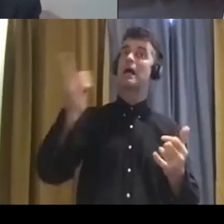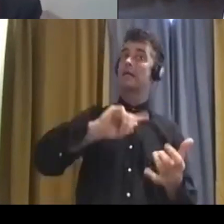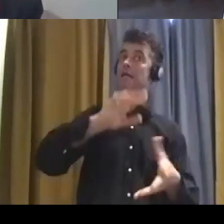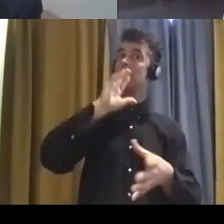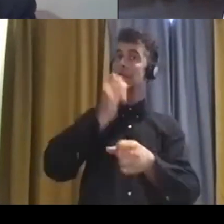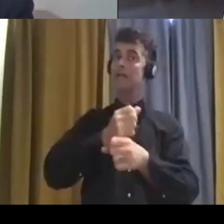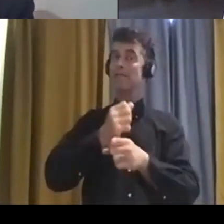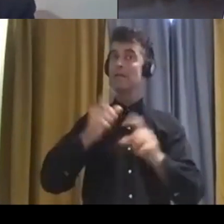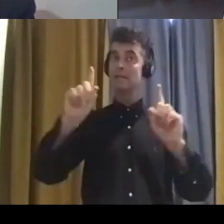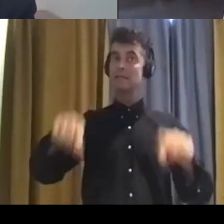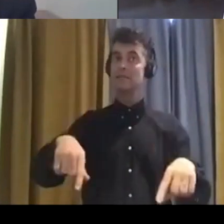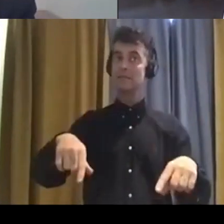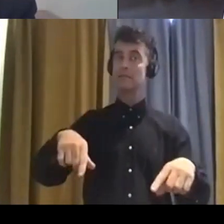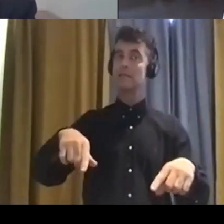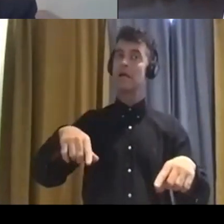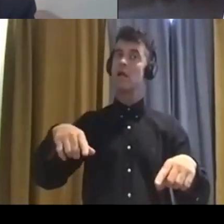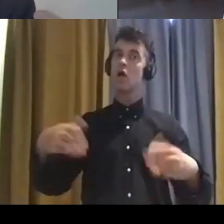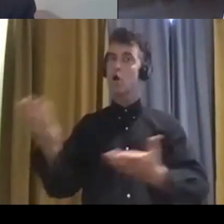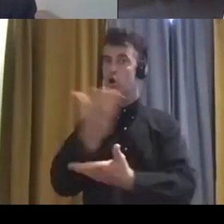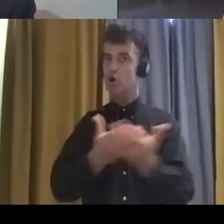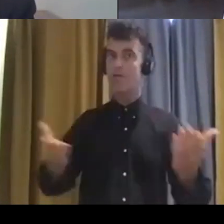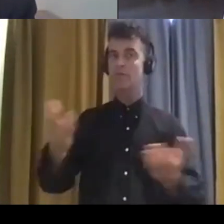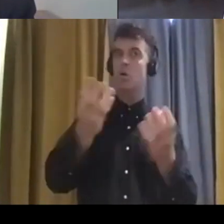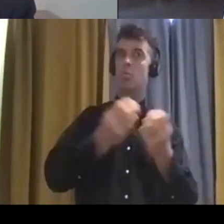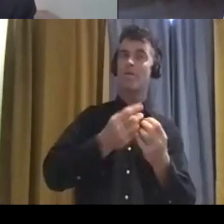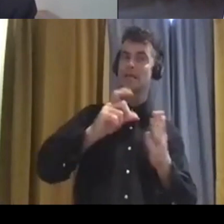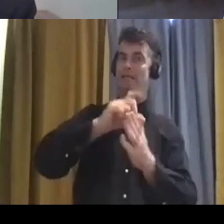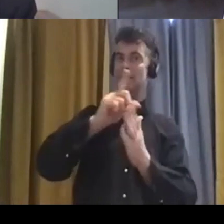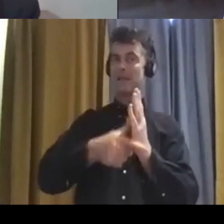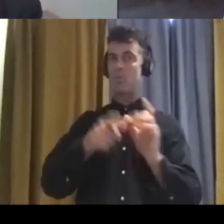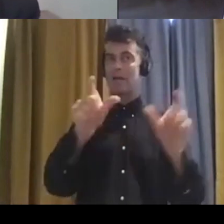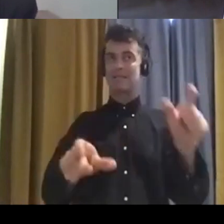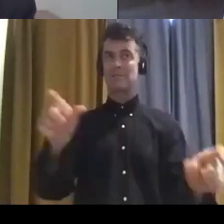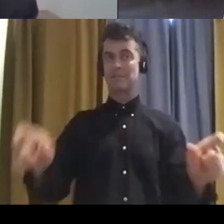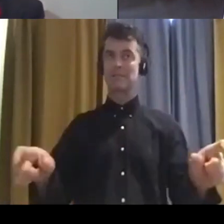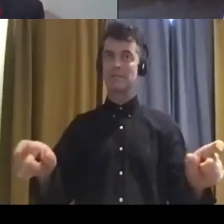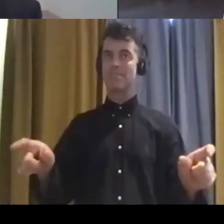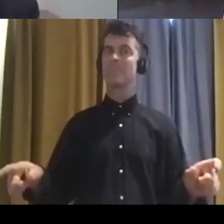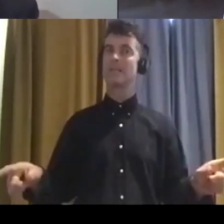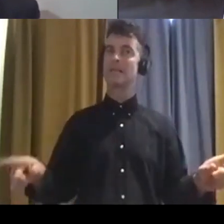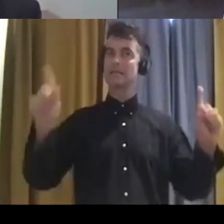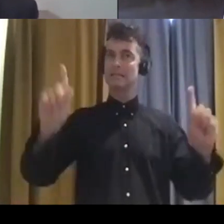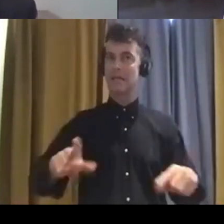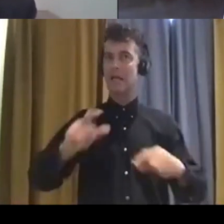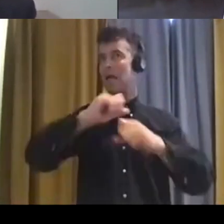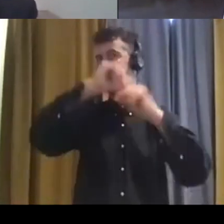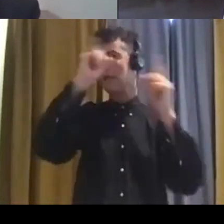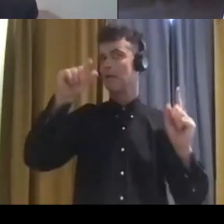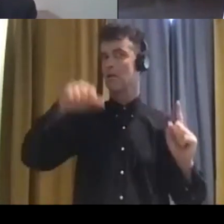disabled customers and start understanding those use cases and building those insights into design.